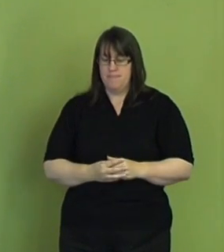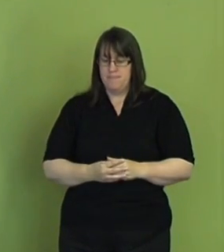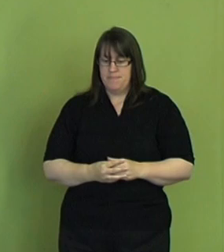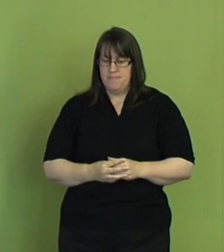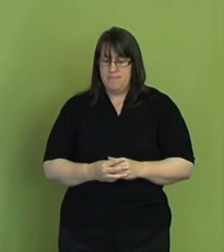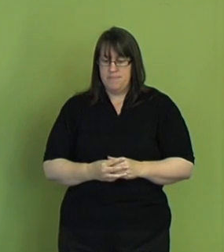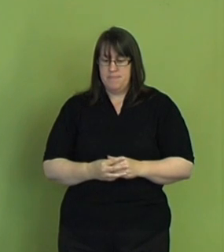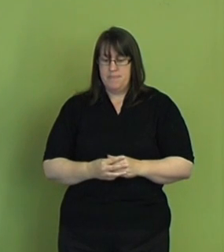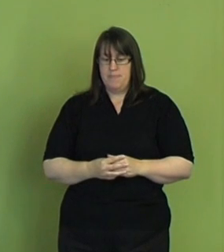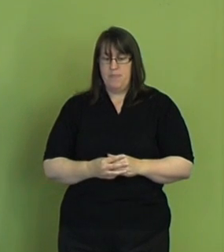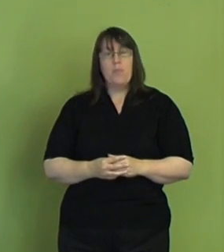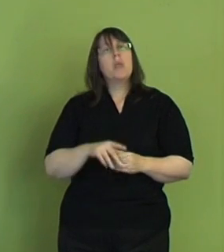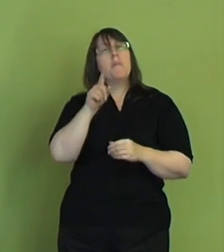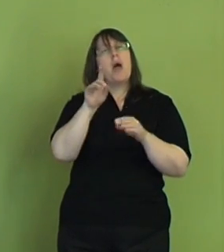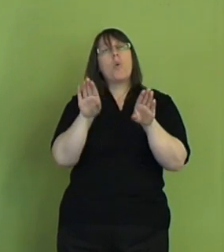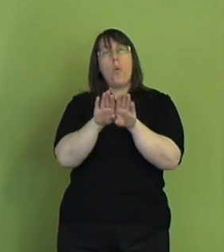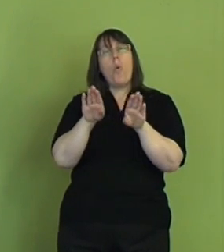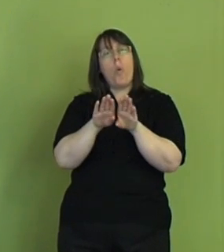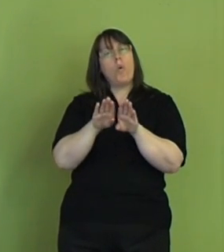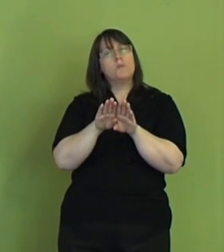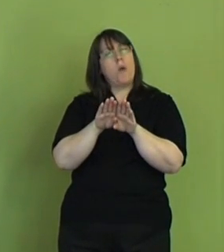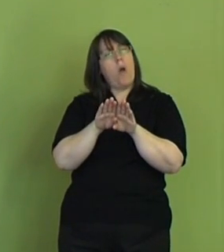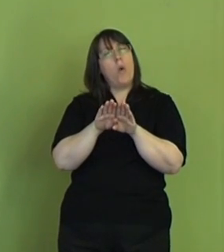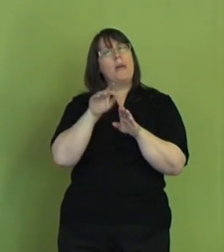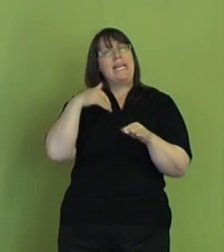But keep inviting people to social occasions.